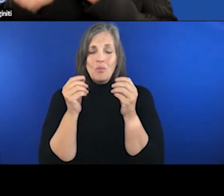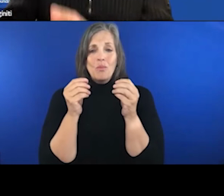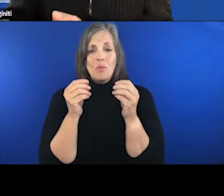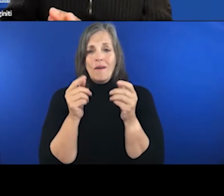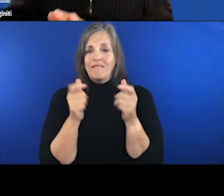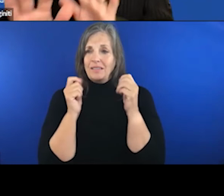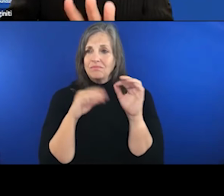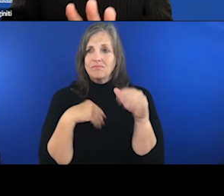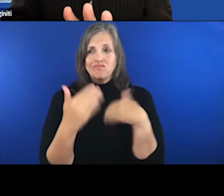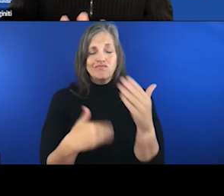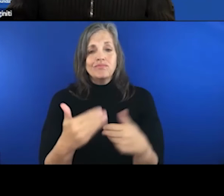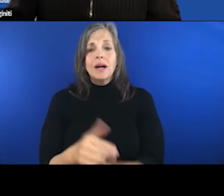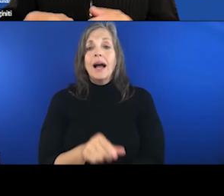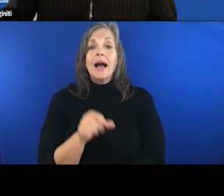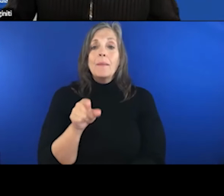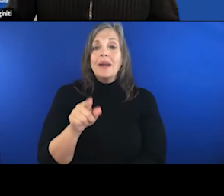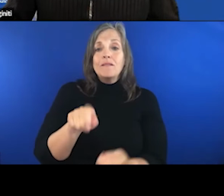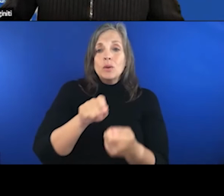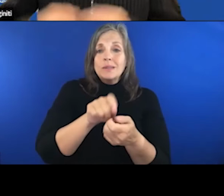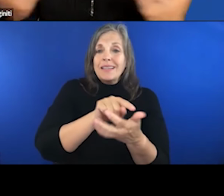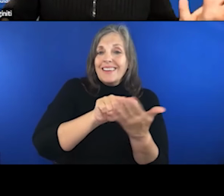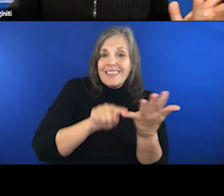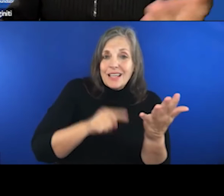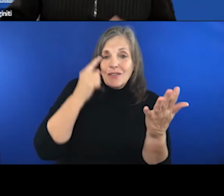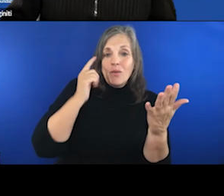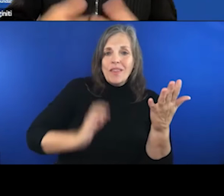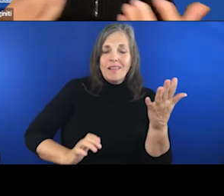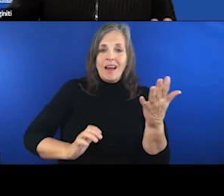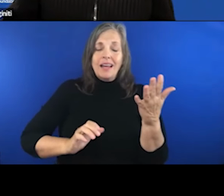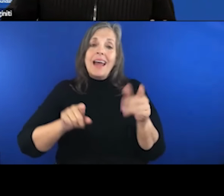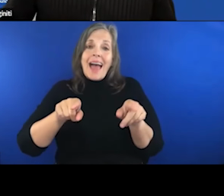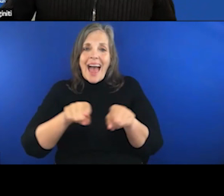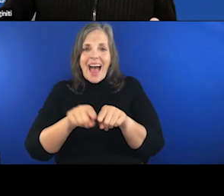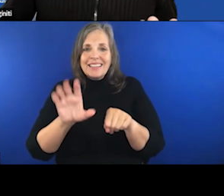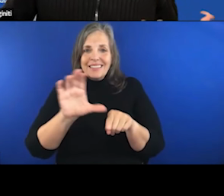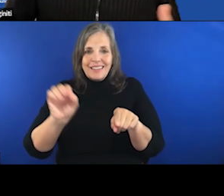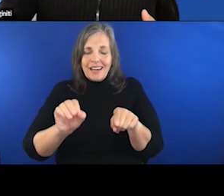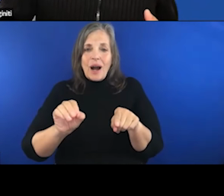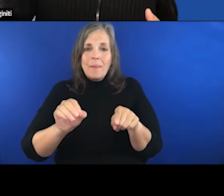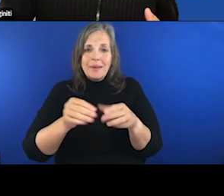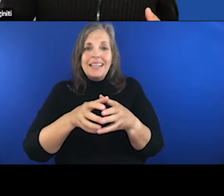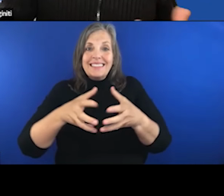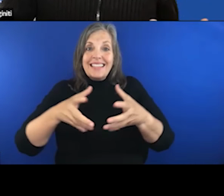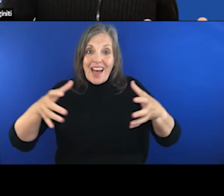this for your client then as the company scales you always have your accessibility back built in